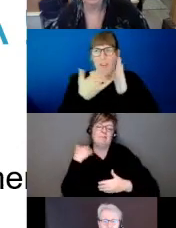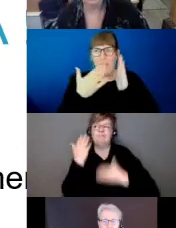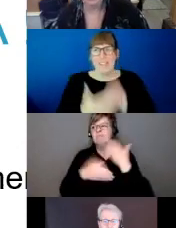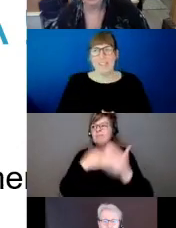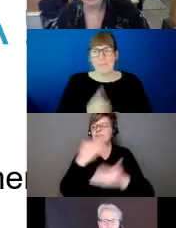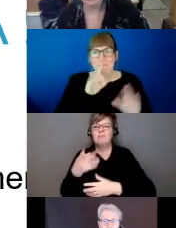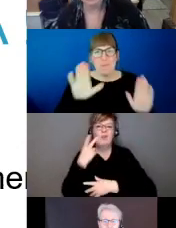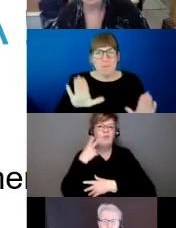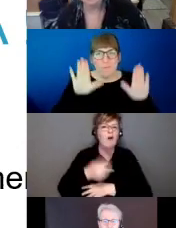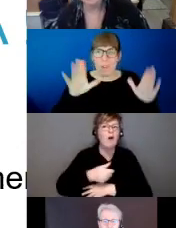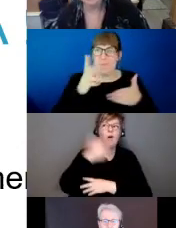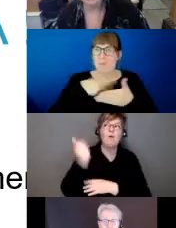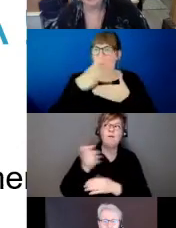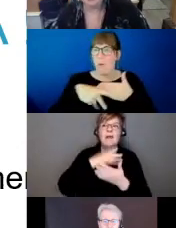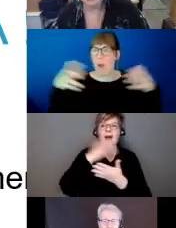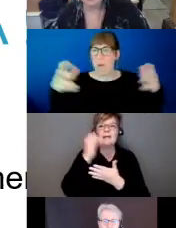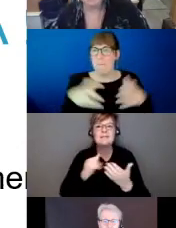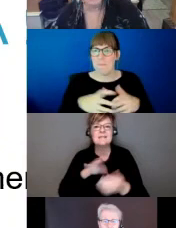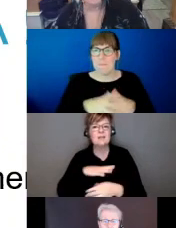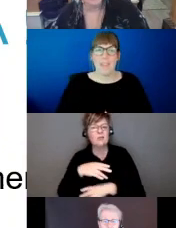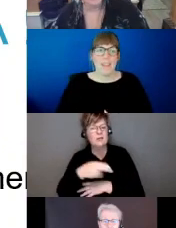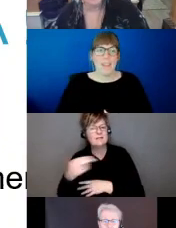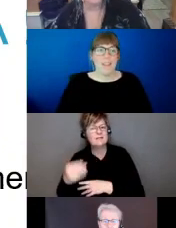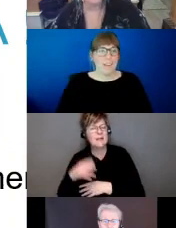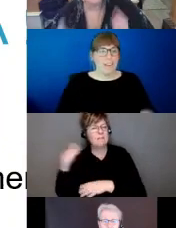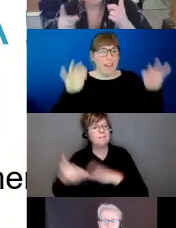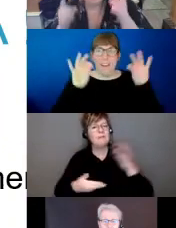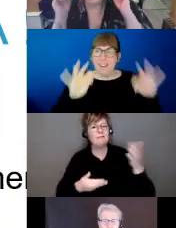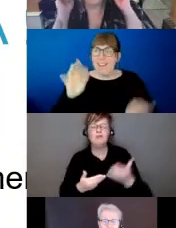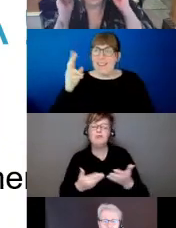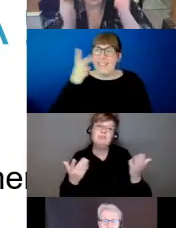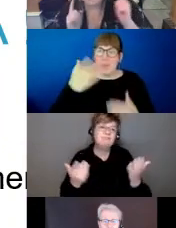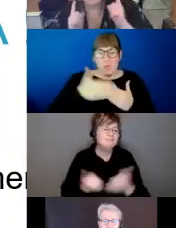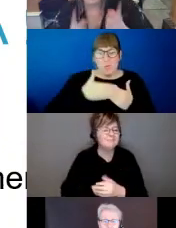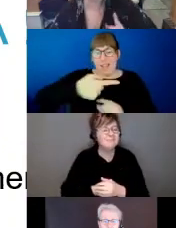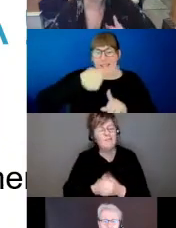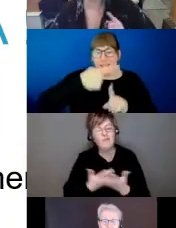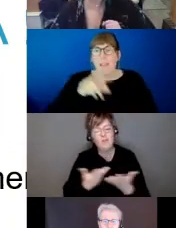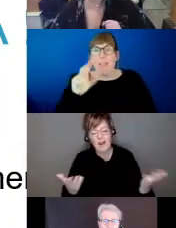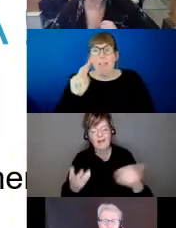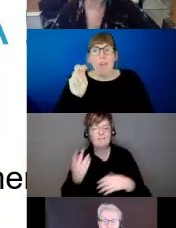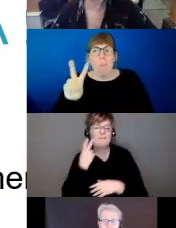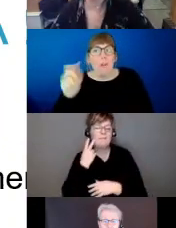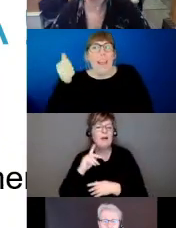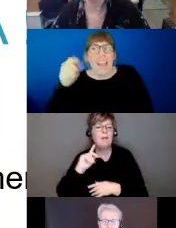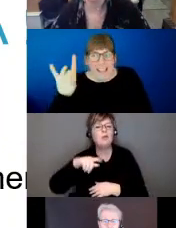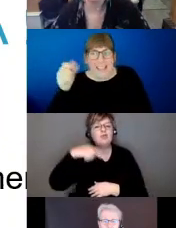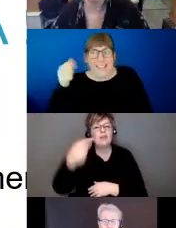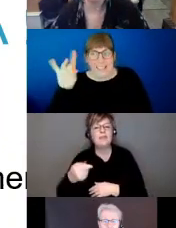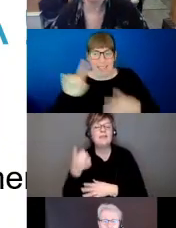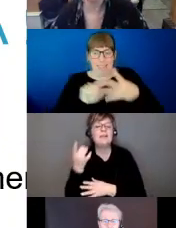QUITE WONDERFUL. AND WE WILL SEE YOU AGAIN ON NOVEMBER 18TH FOR OUR NEXT SESSION IN HONOUR